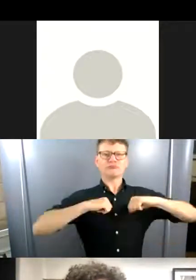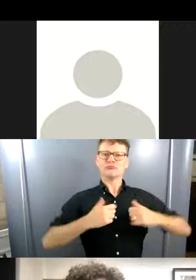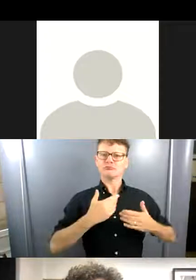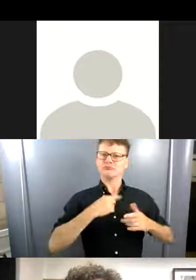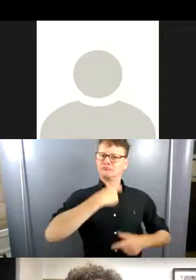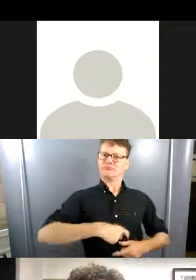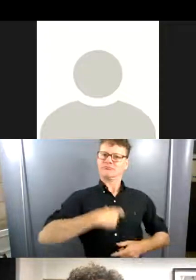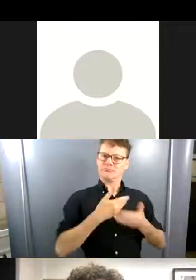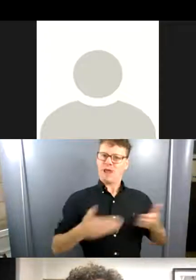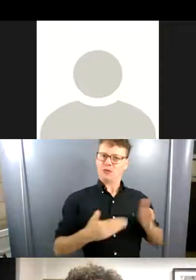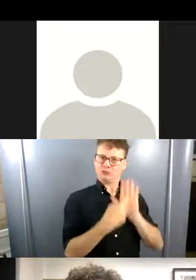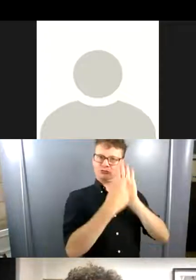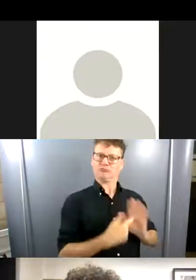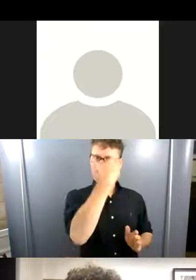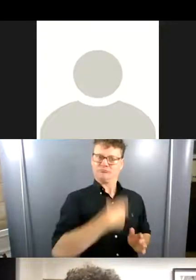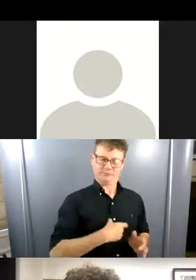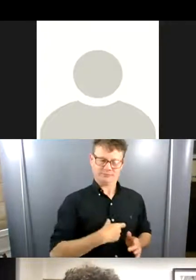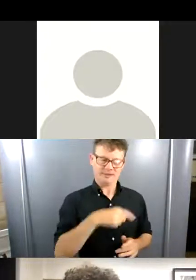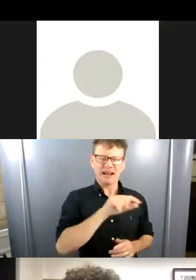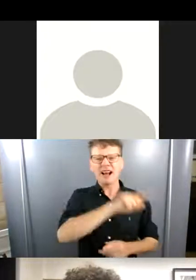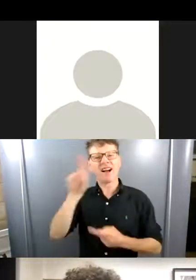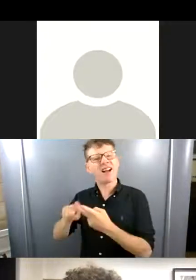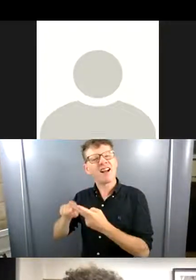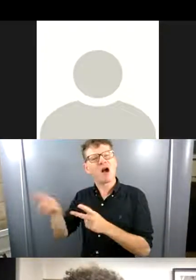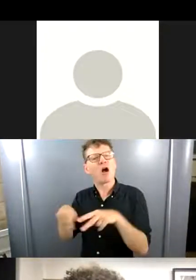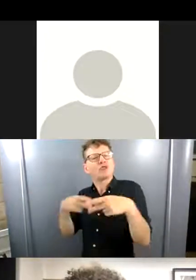so I thought I’d play you a bit of the second recording the relaxed conversation